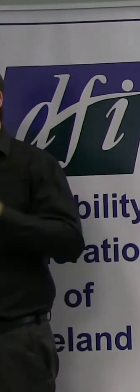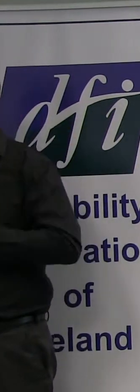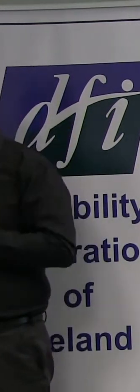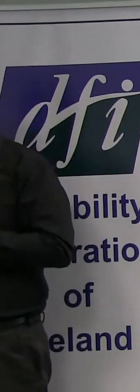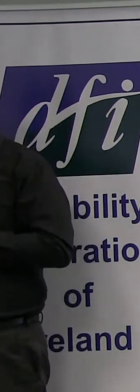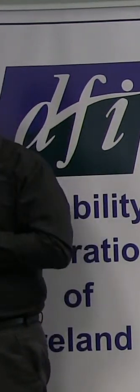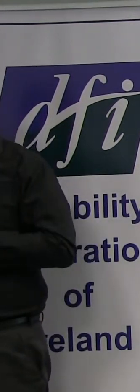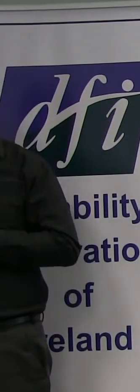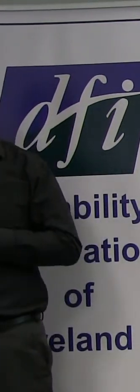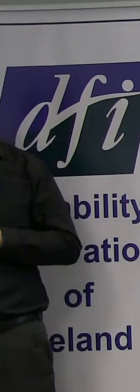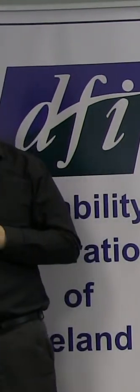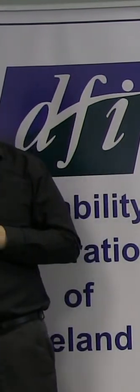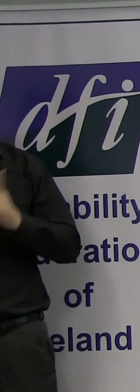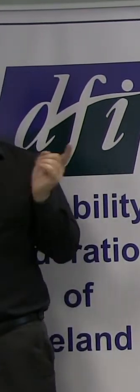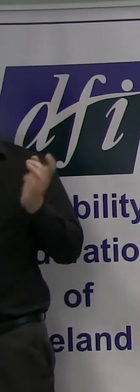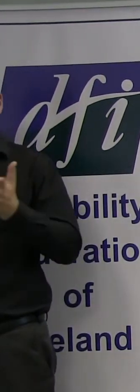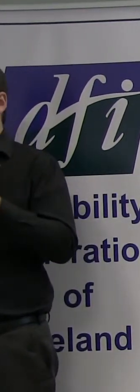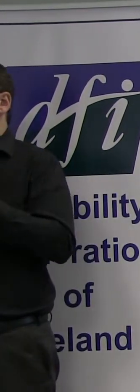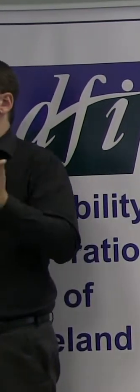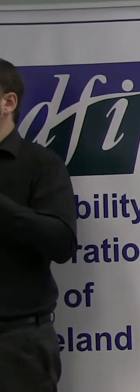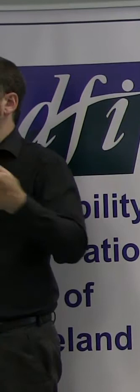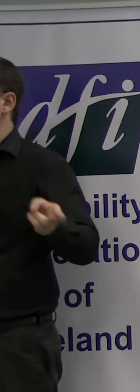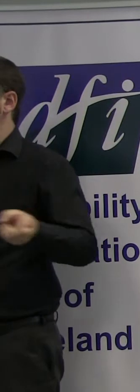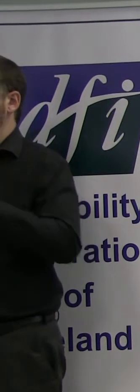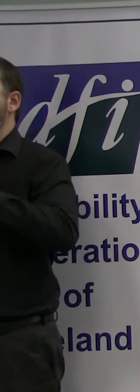panel and place and we're gonna be issuing fundraising guidance from the